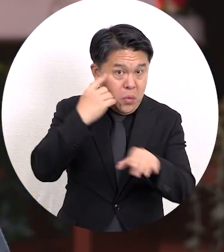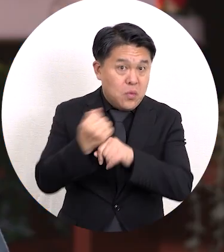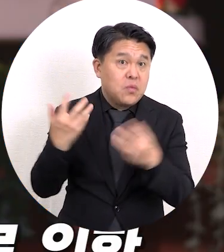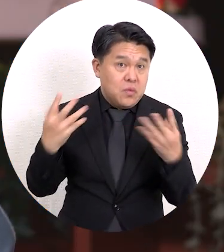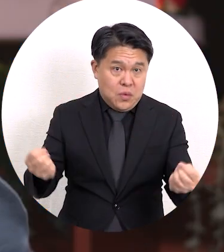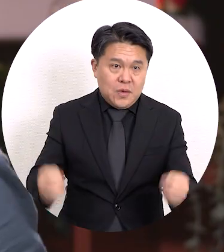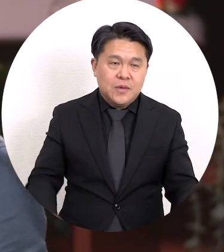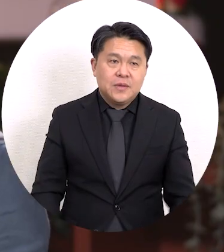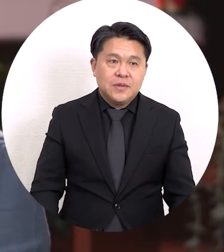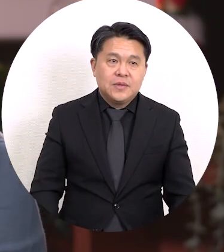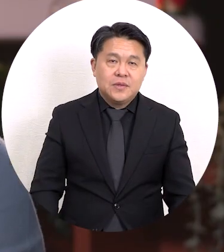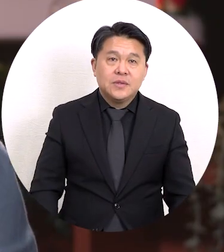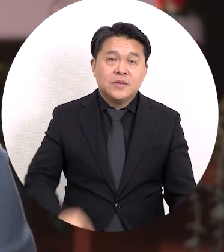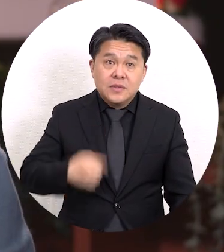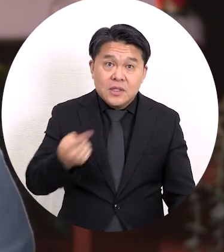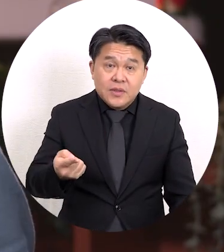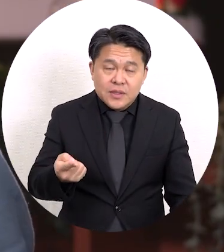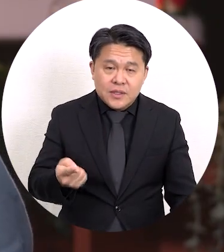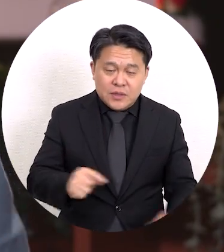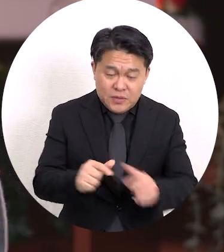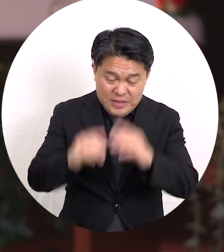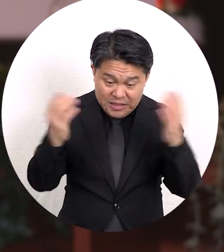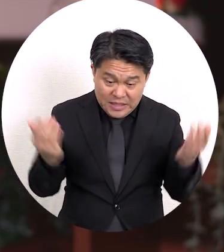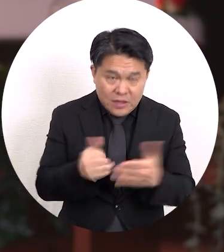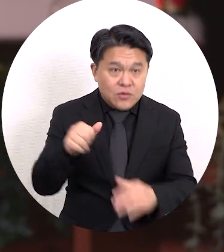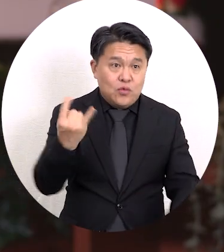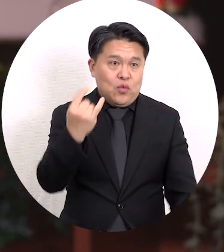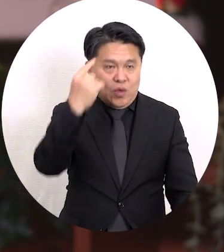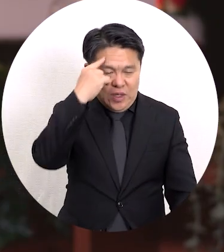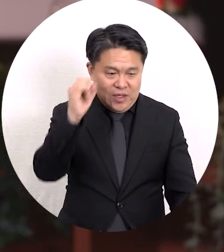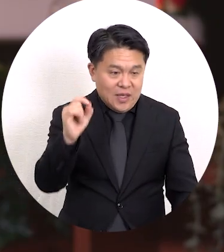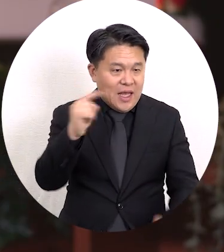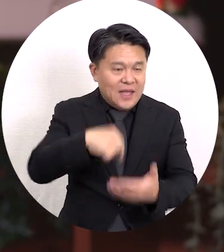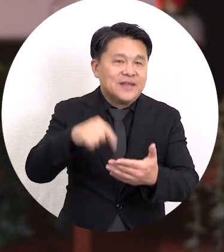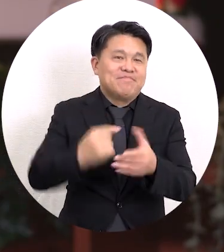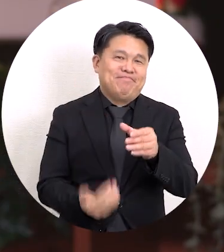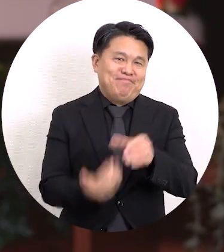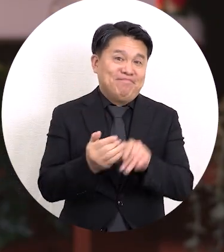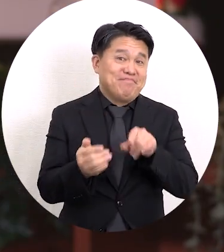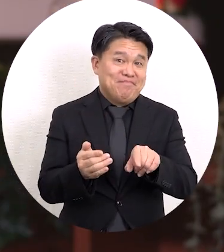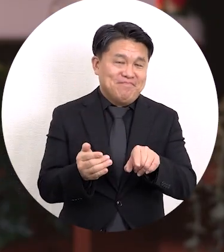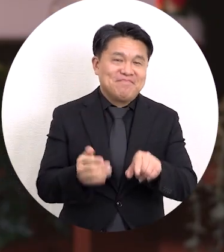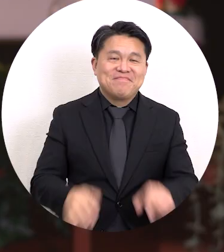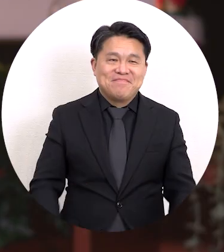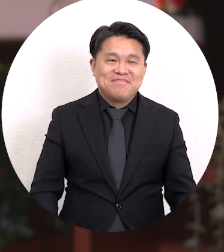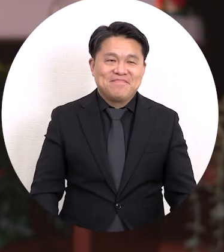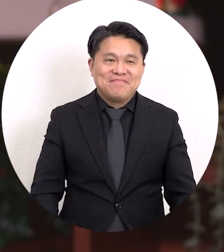So, in the end, we could say that all of these things are events that occur in the brain.